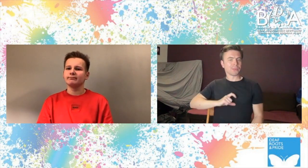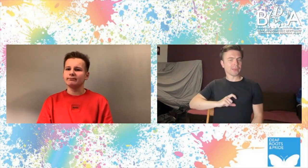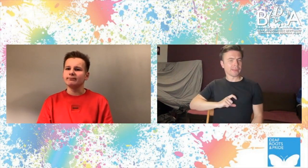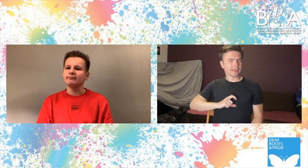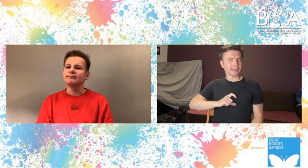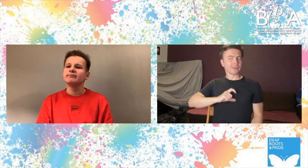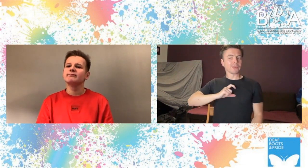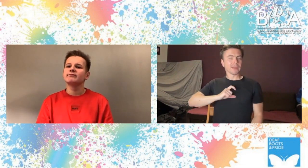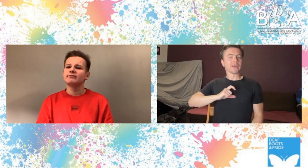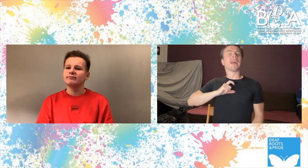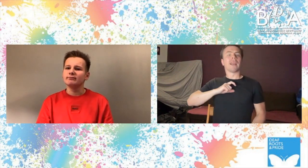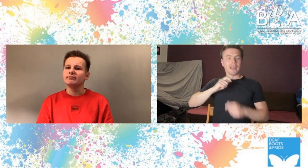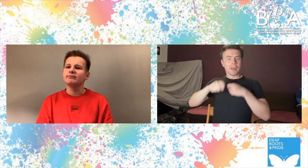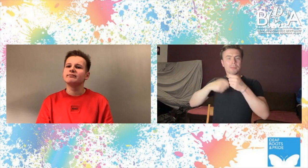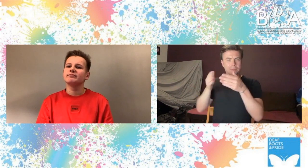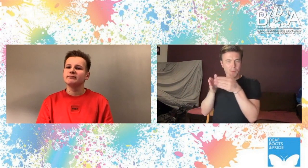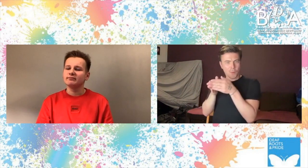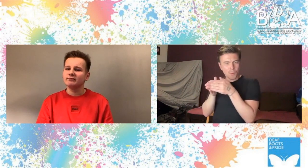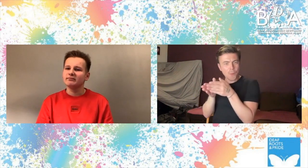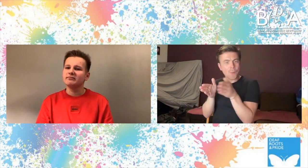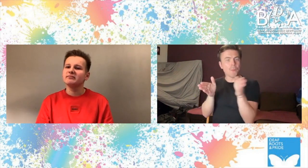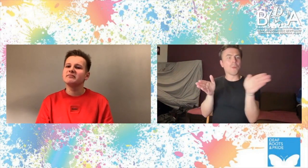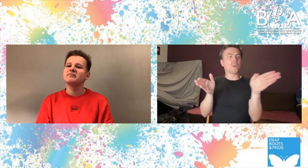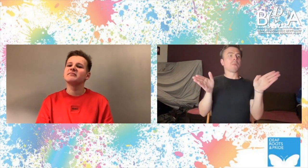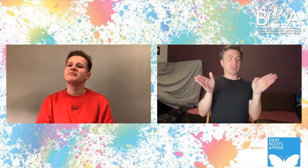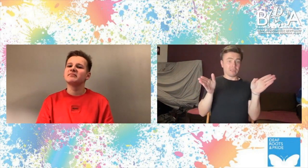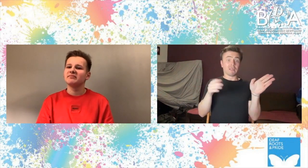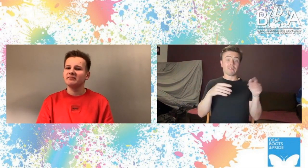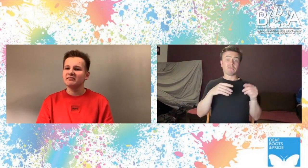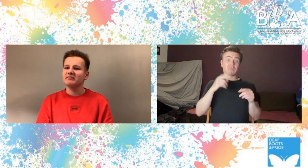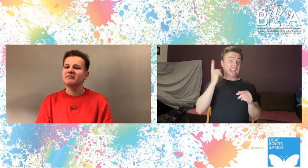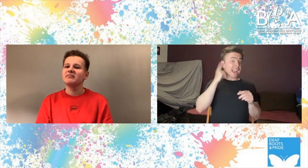As I gained confidence through those experiences, I was able to open my net